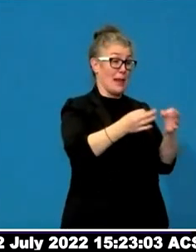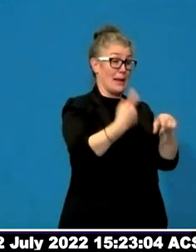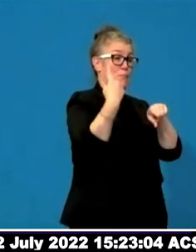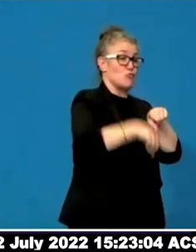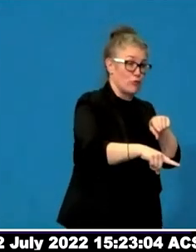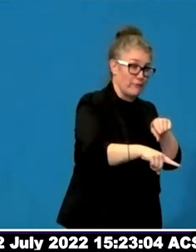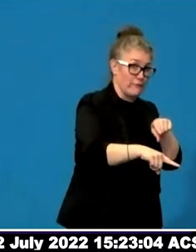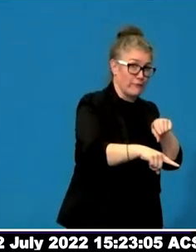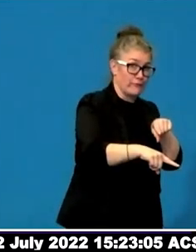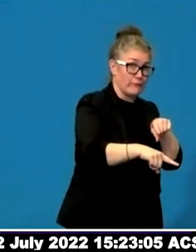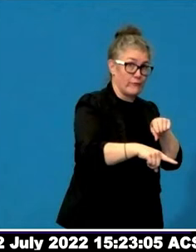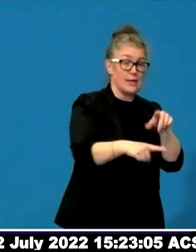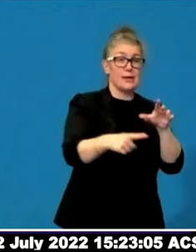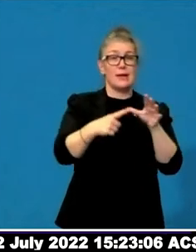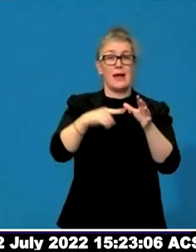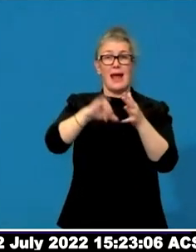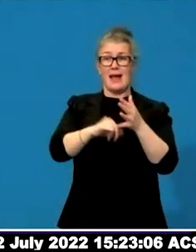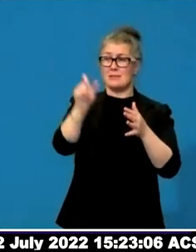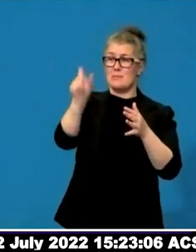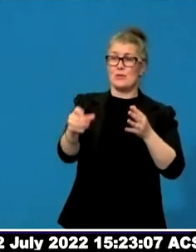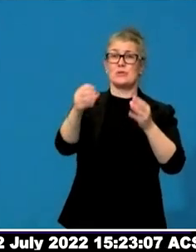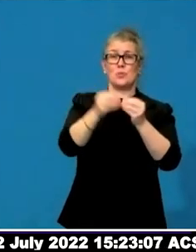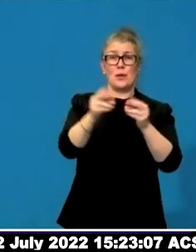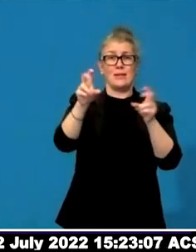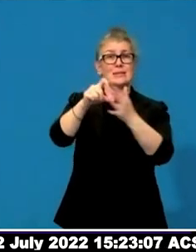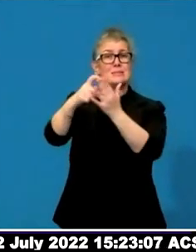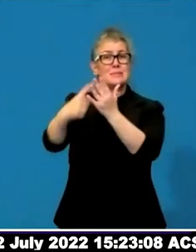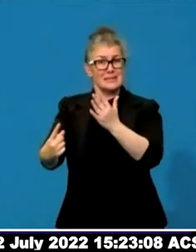as a person with disability. Does that create any sort of conflicts?